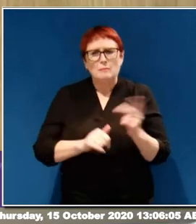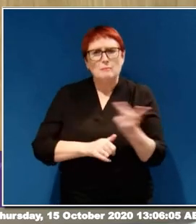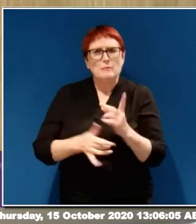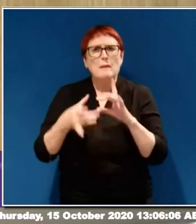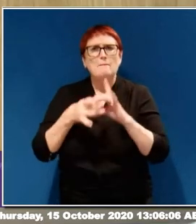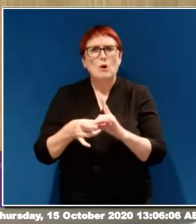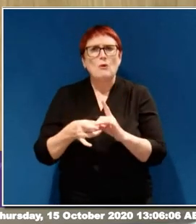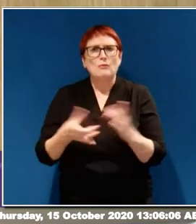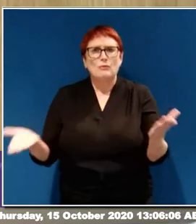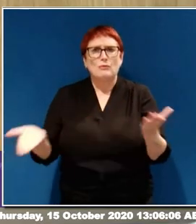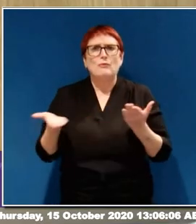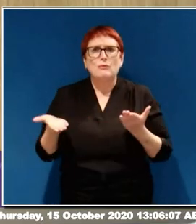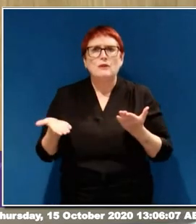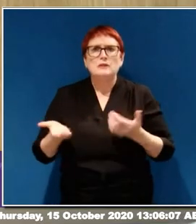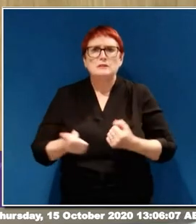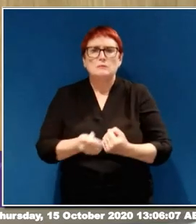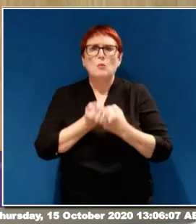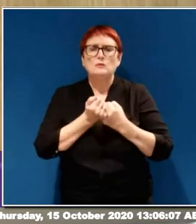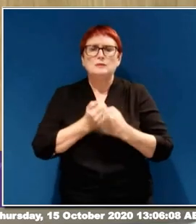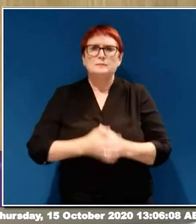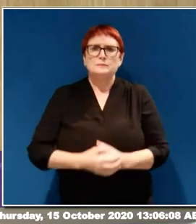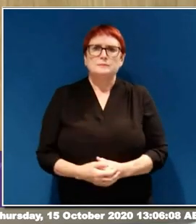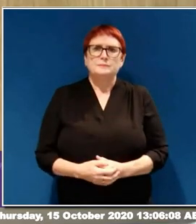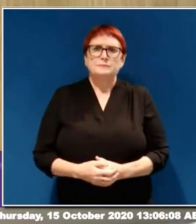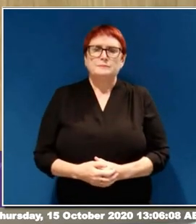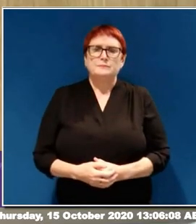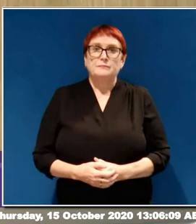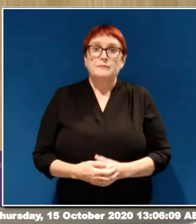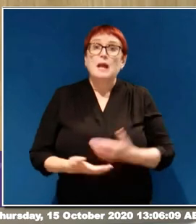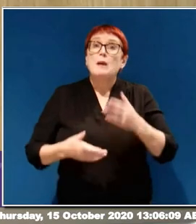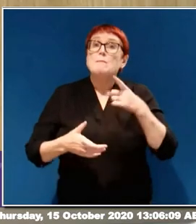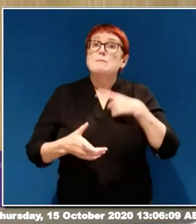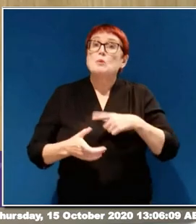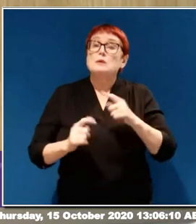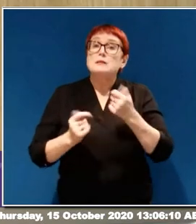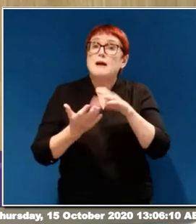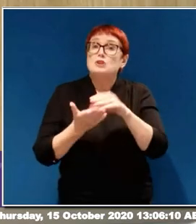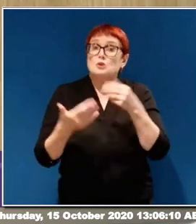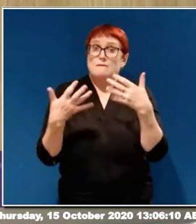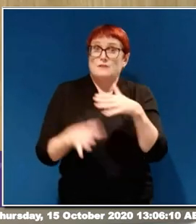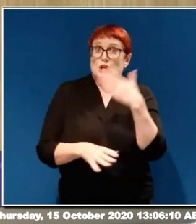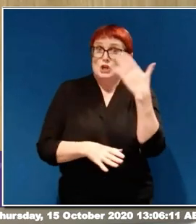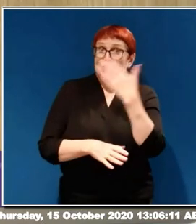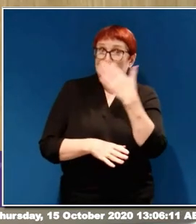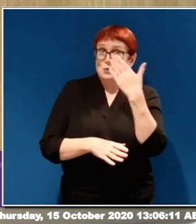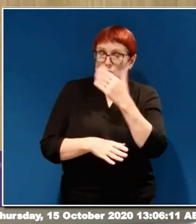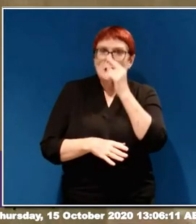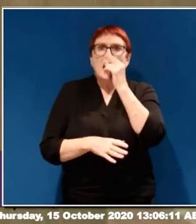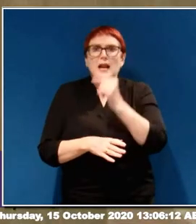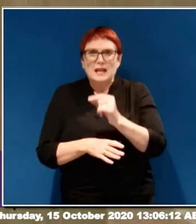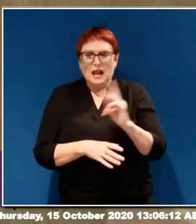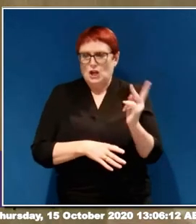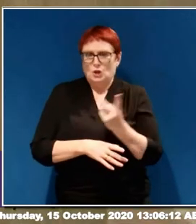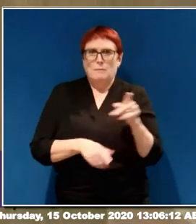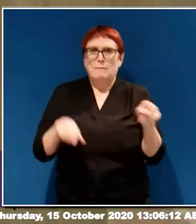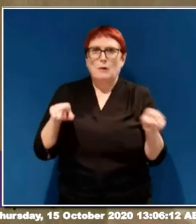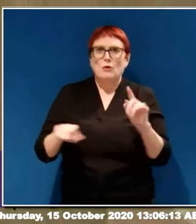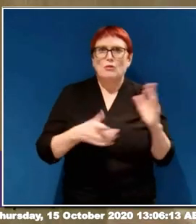that it's a stronger transition out as opposed to the choice. And I think it's like everything else we do, some schools